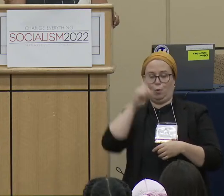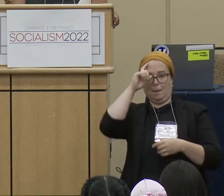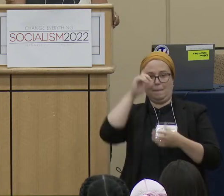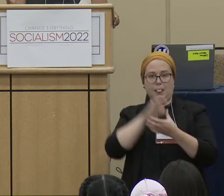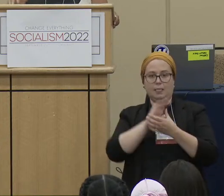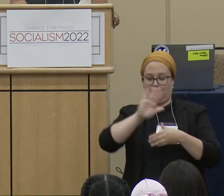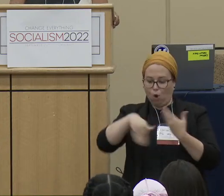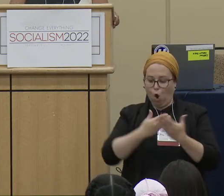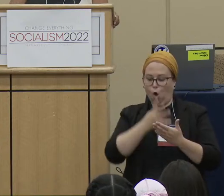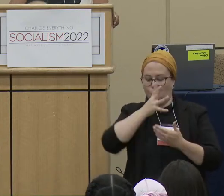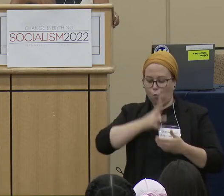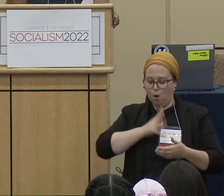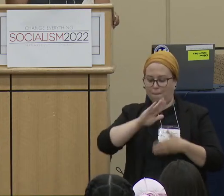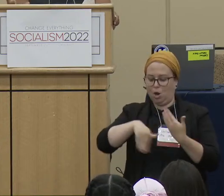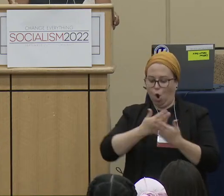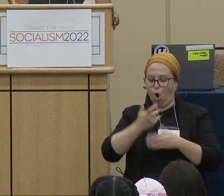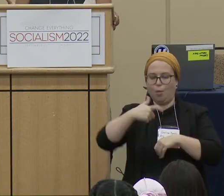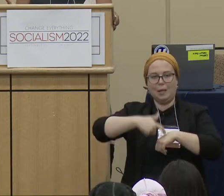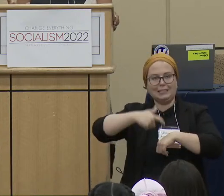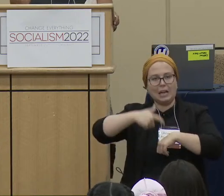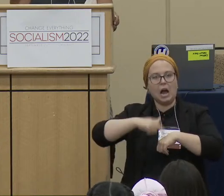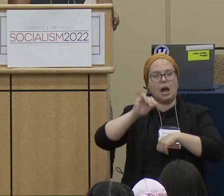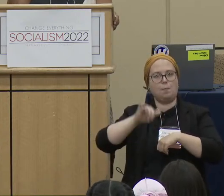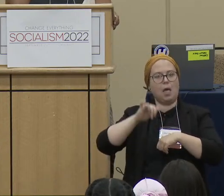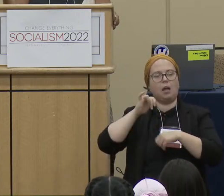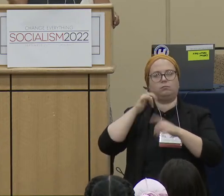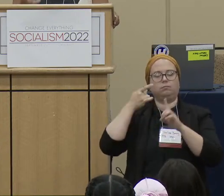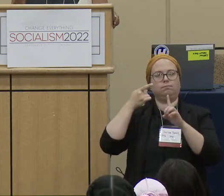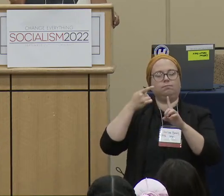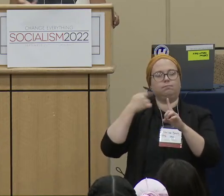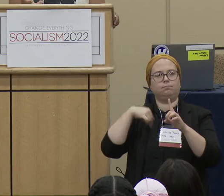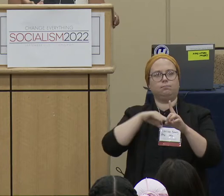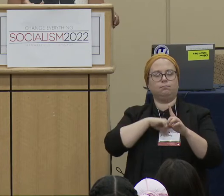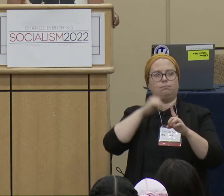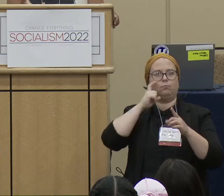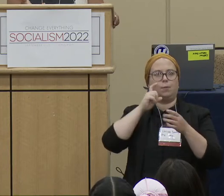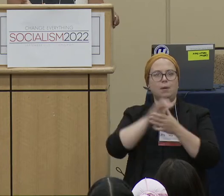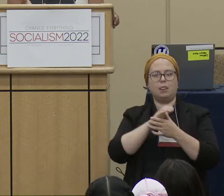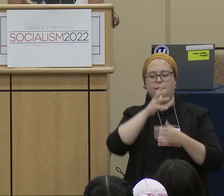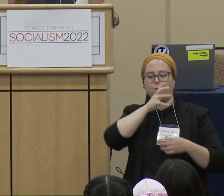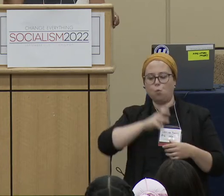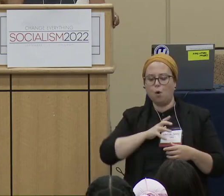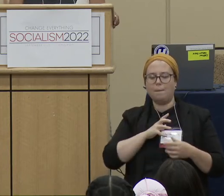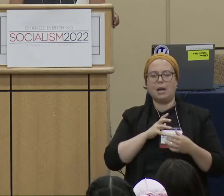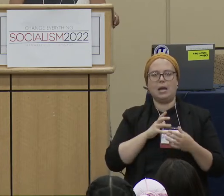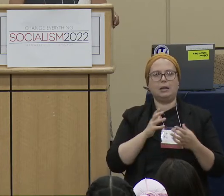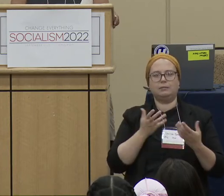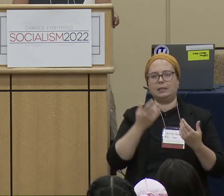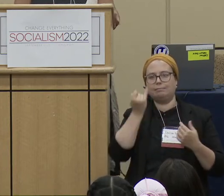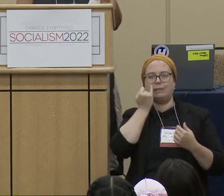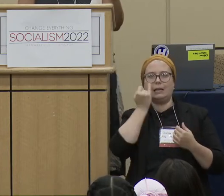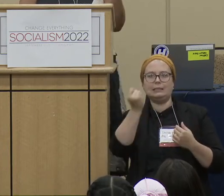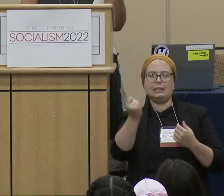around the issue of sexual harassment, and particularly do we believe all women all the time, the notion that we believe women, and how do we exact, you know, a framework of